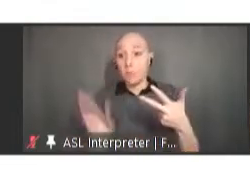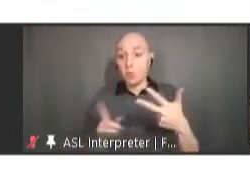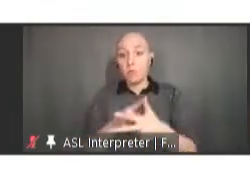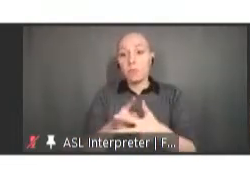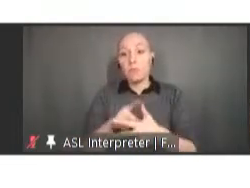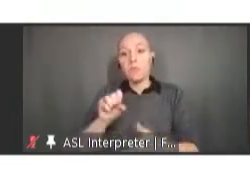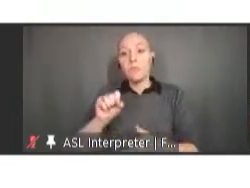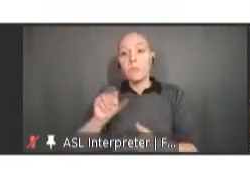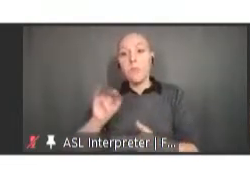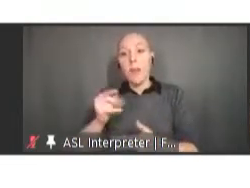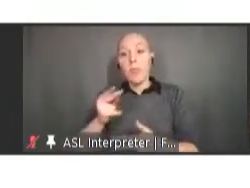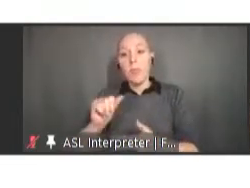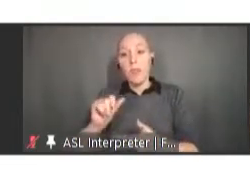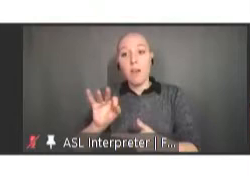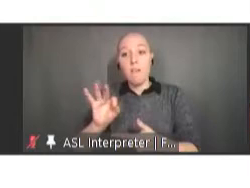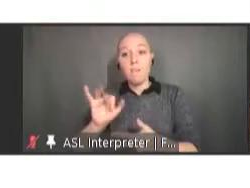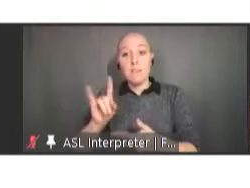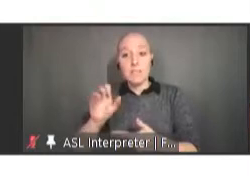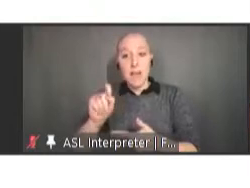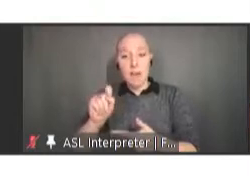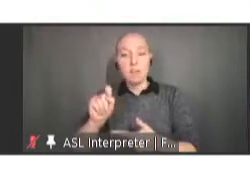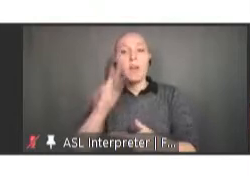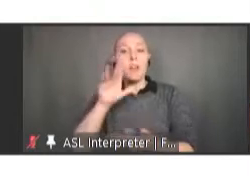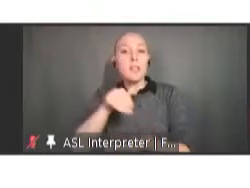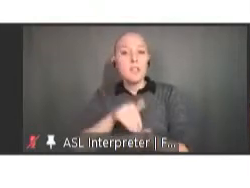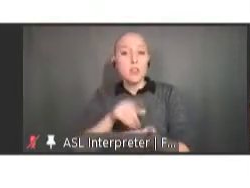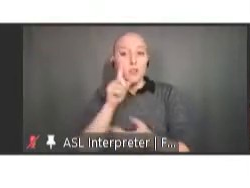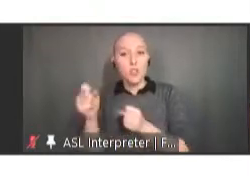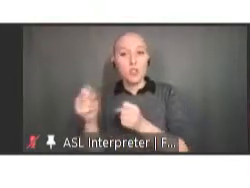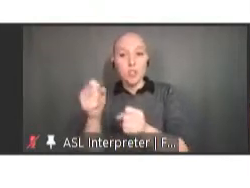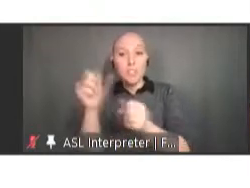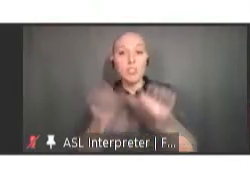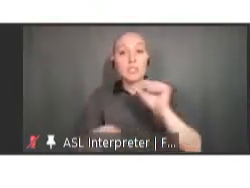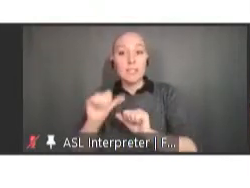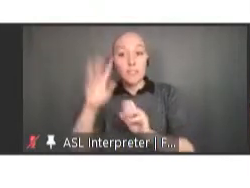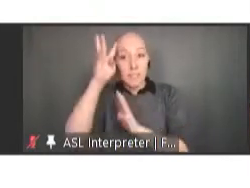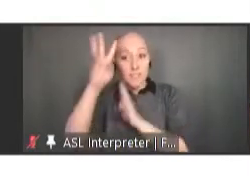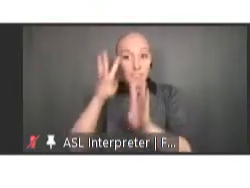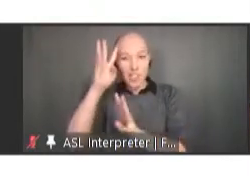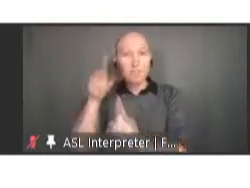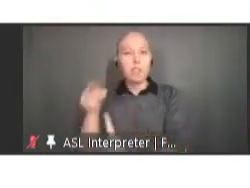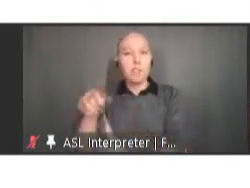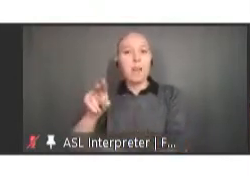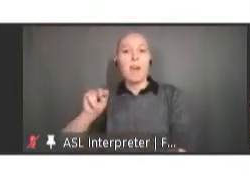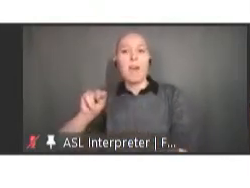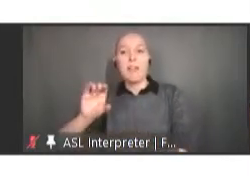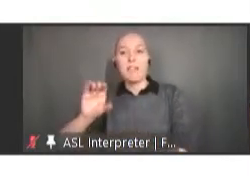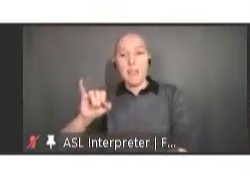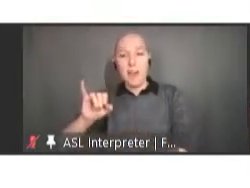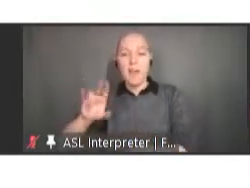Center for Strategic Scientific Innovations at the National Cancer Institute at NIH, Dr. Kizzmekia